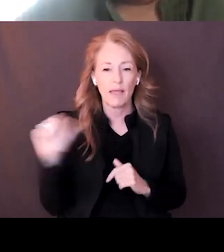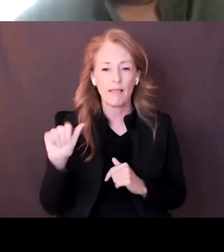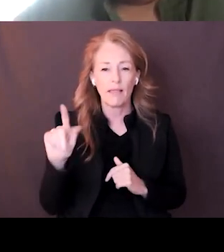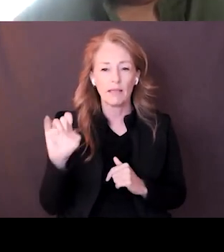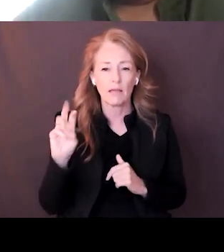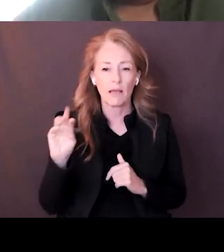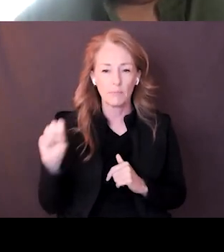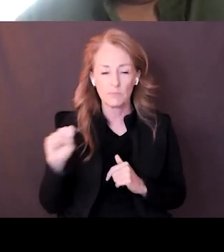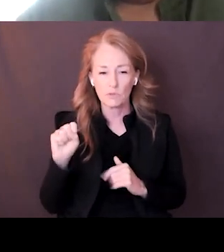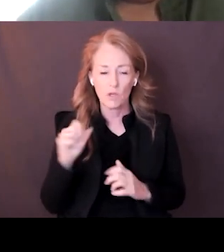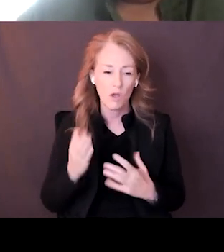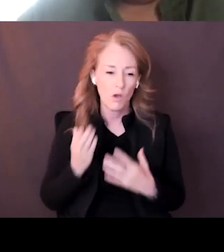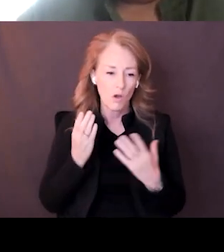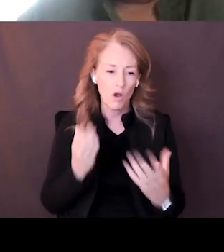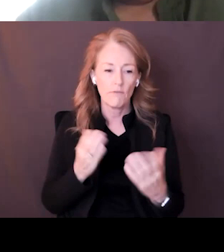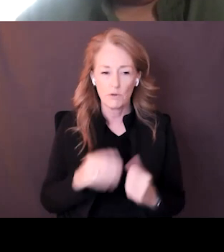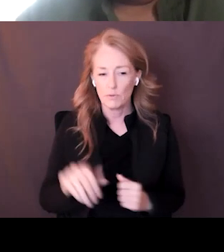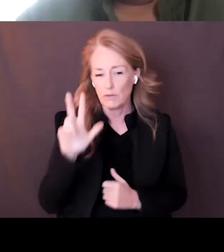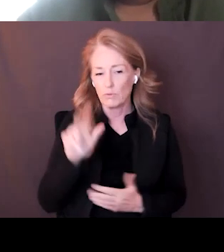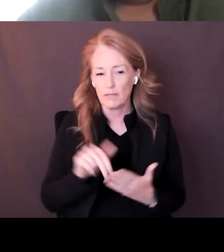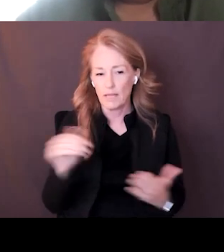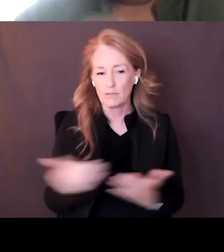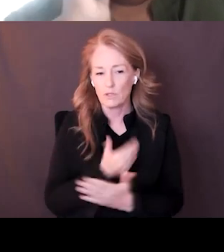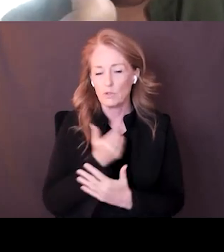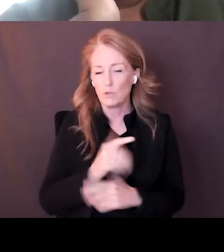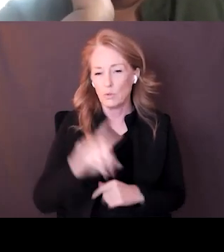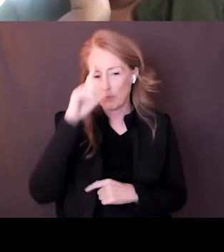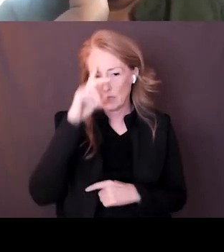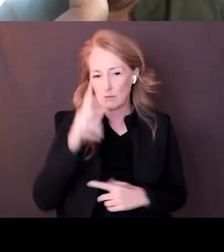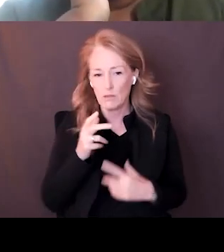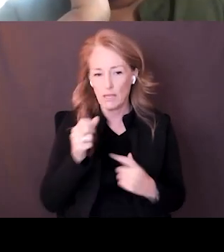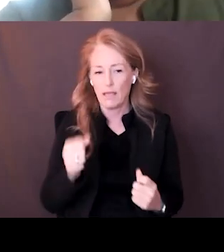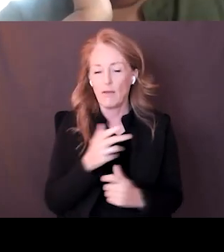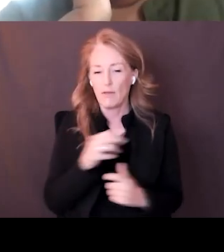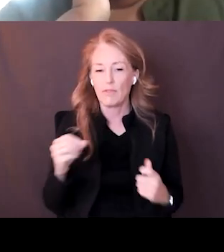OFFERING 3,000 NEW MENTAL HEALTH AND SUBSTANCE USE TREATMENT BED